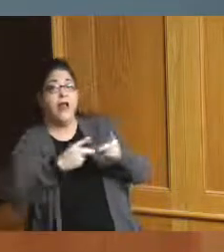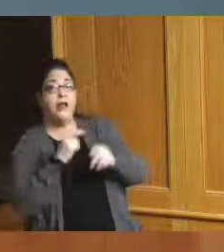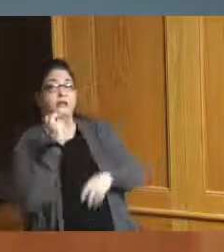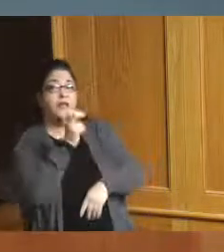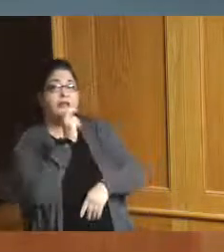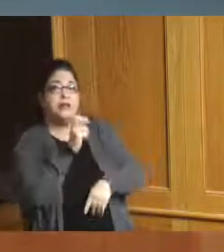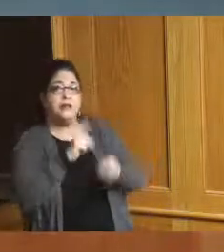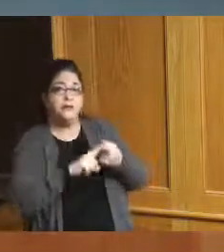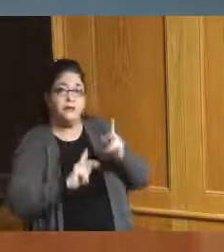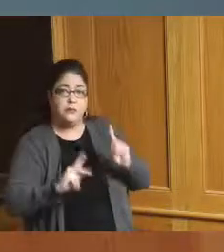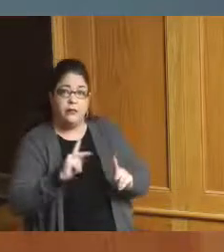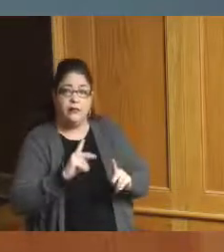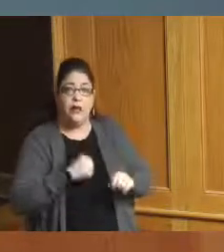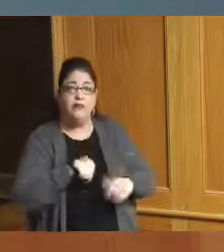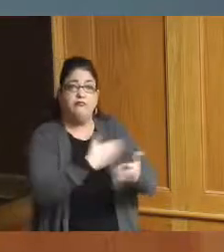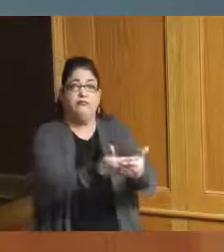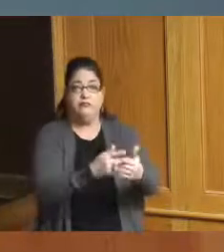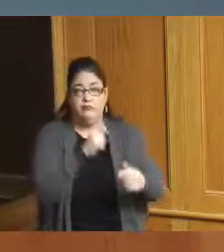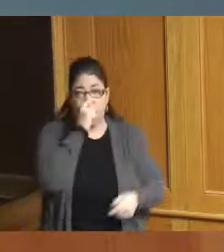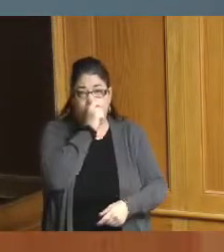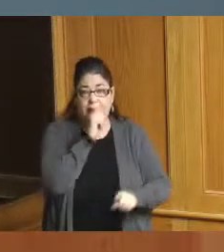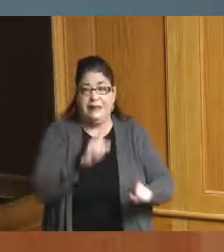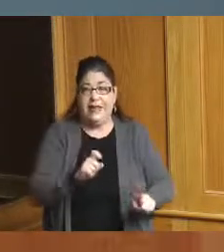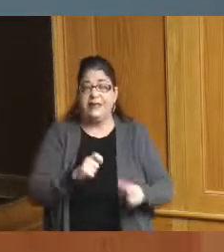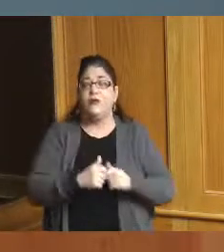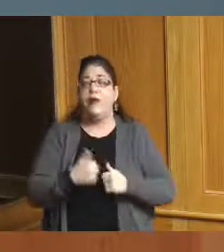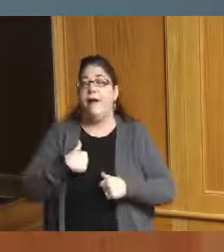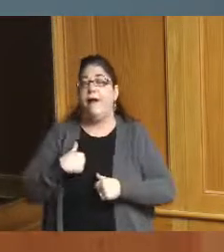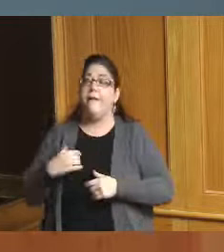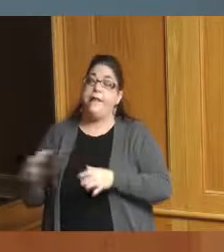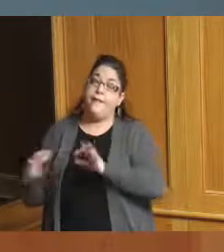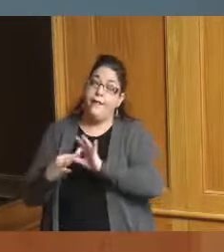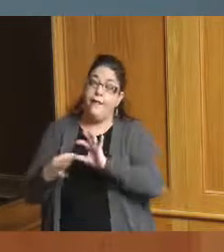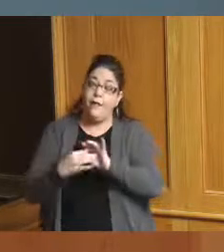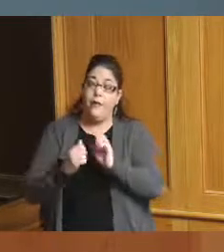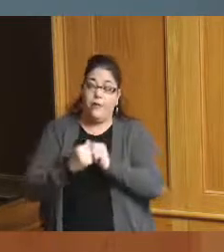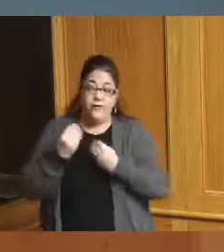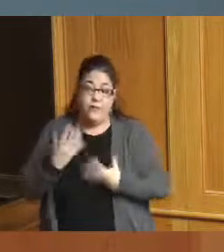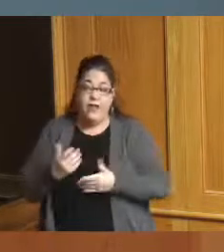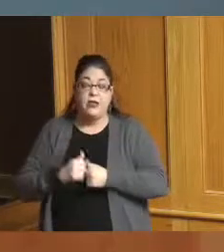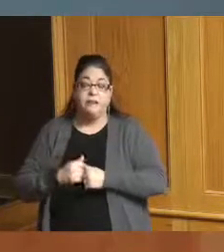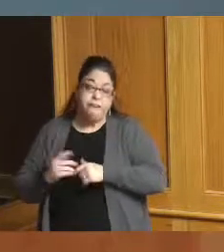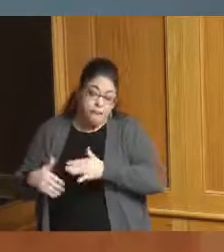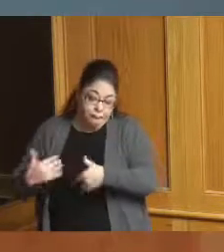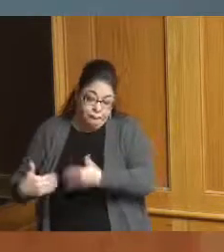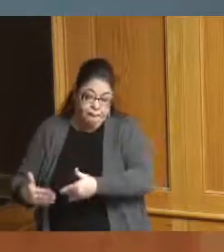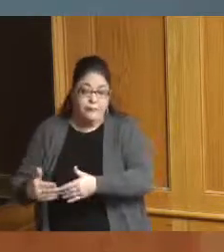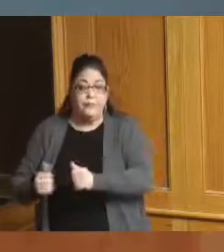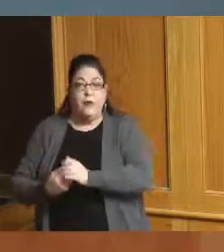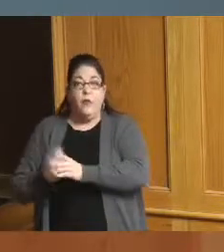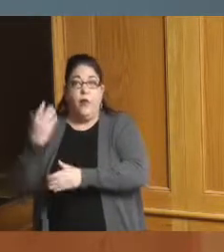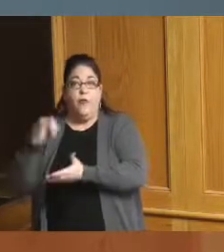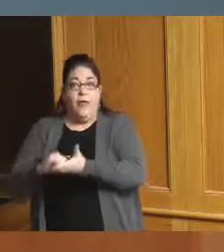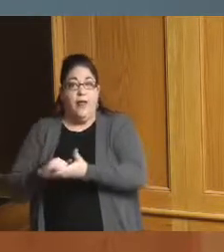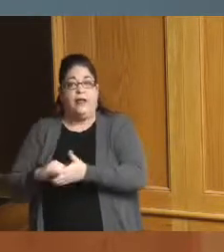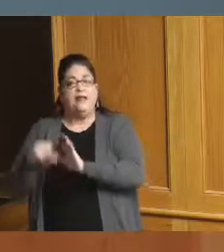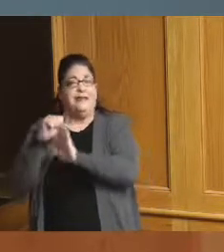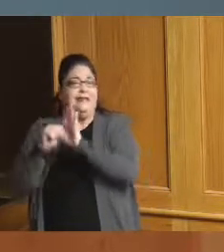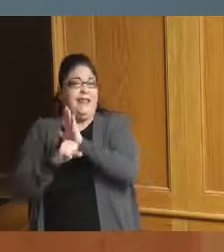for people so I'm hooking up some groups with that organization actually as a state organization that